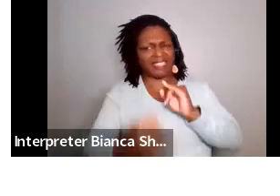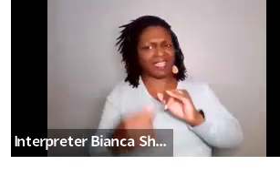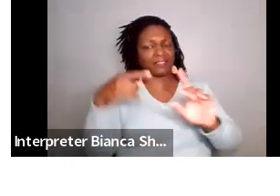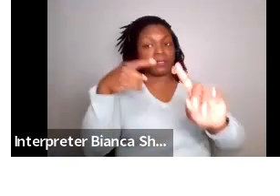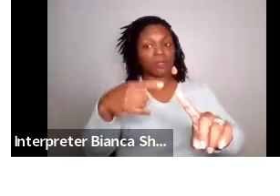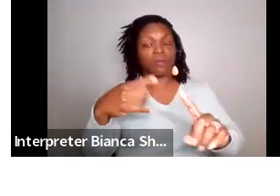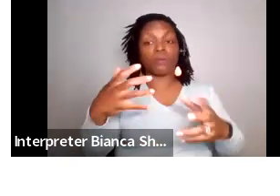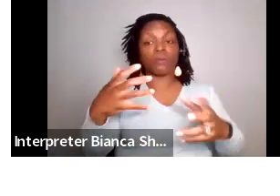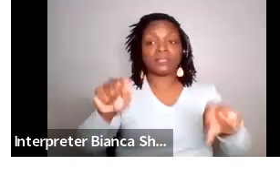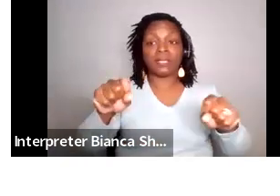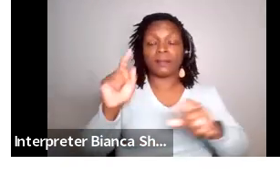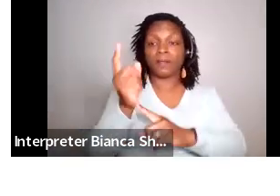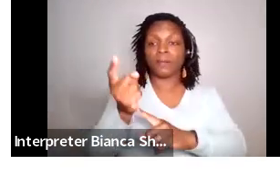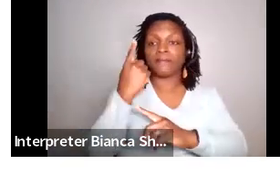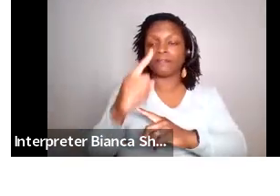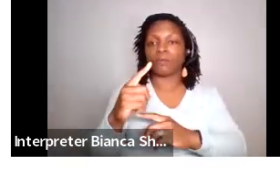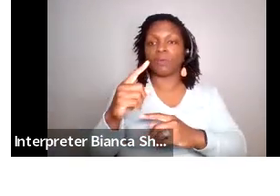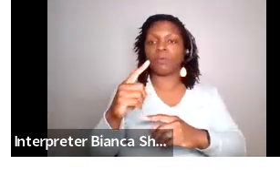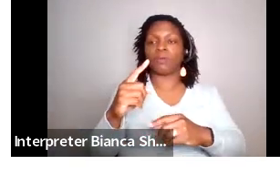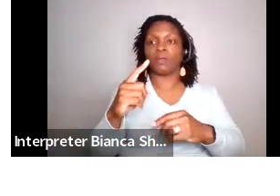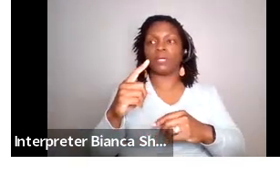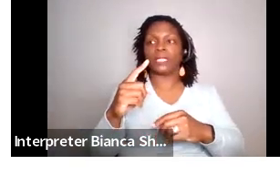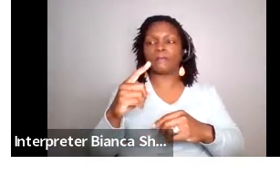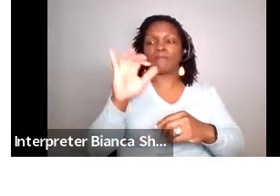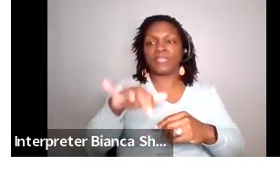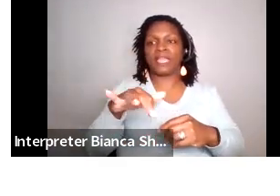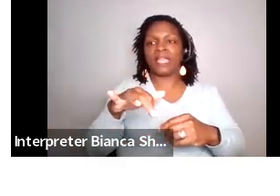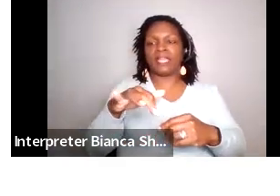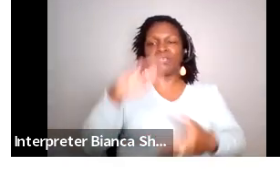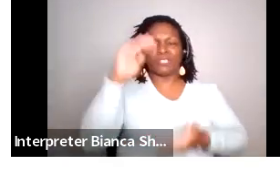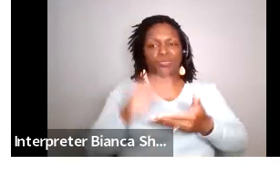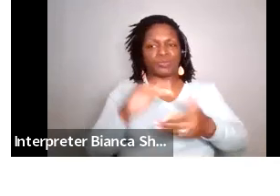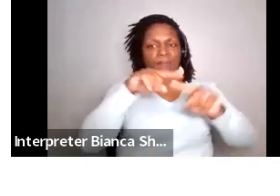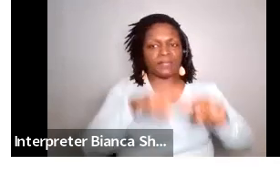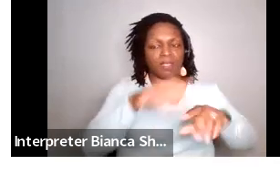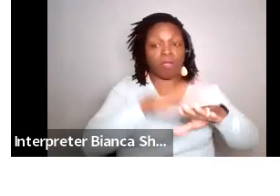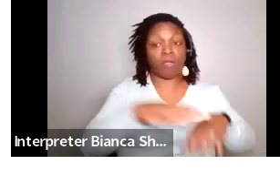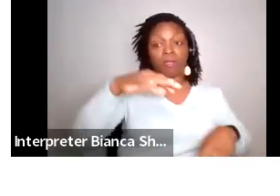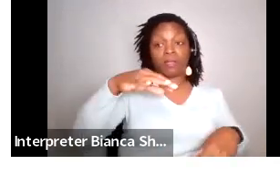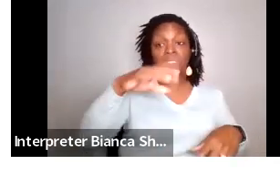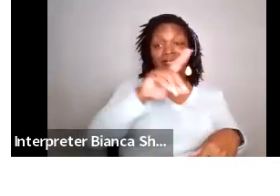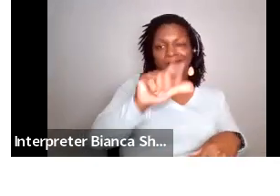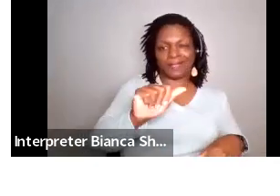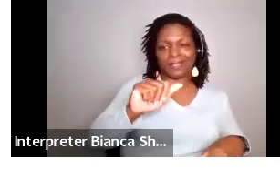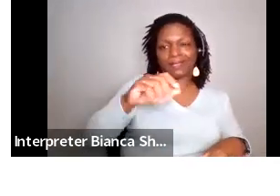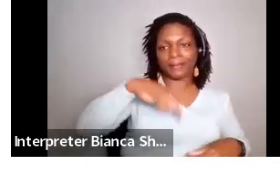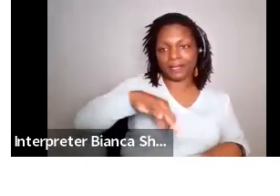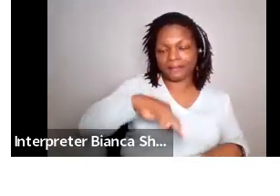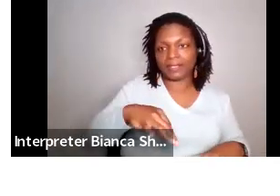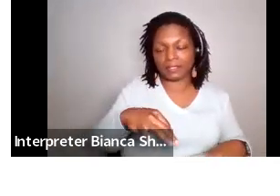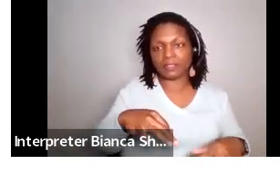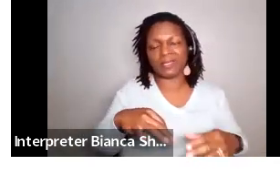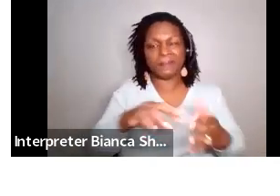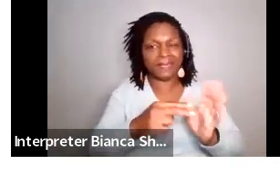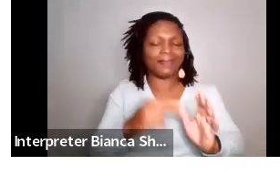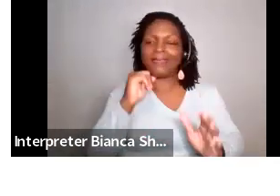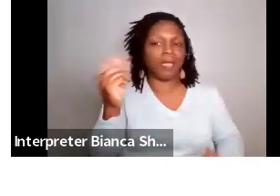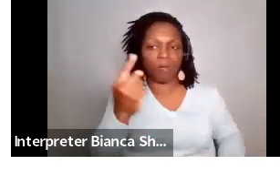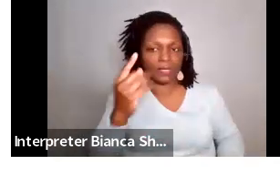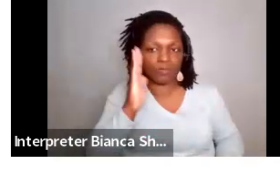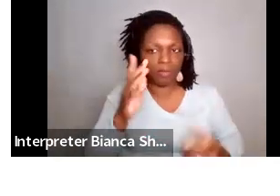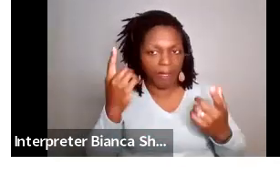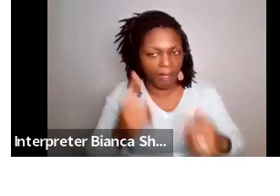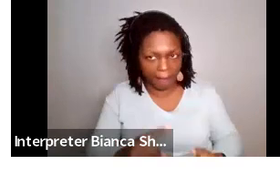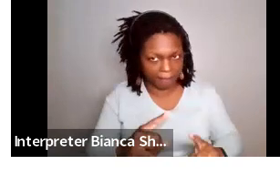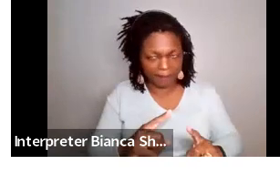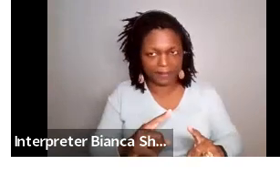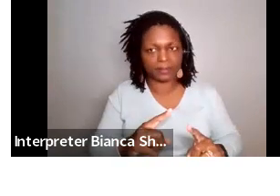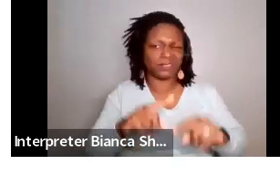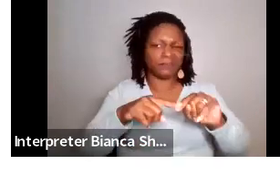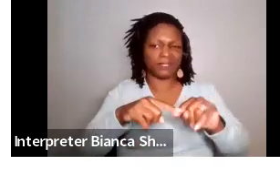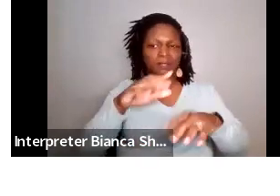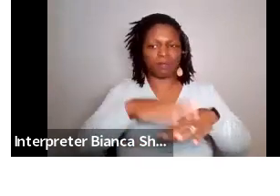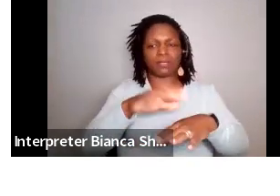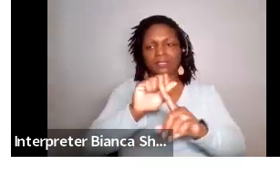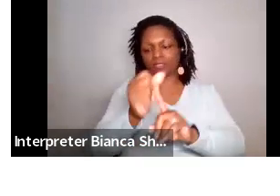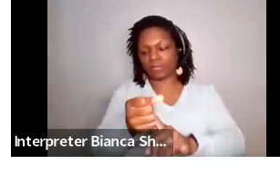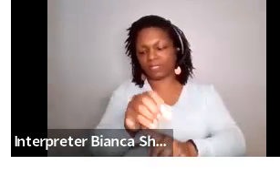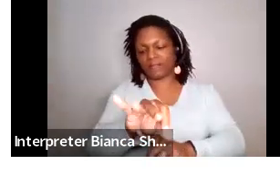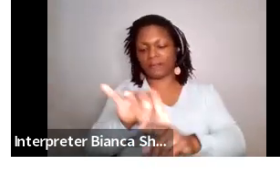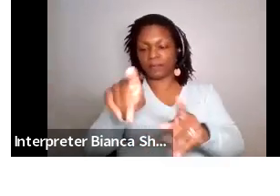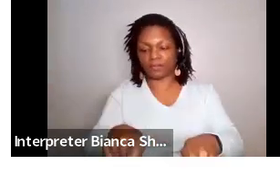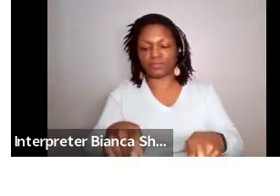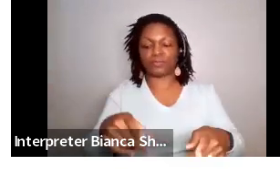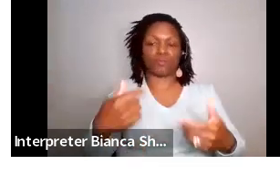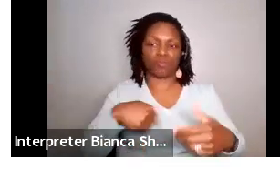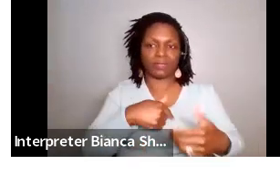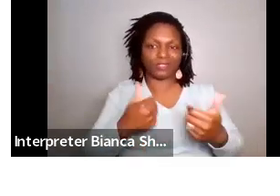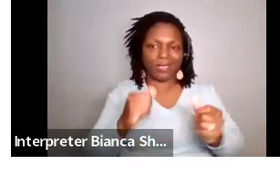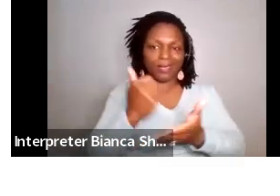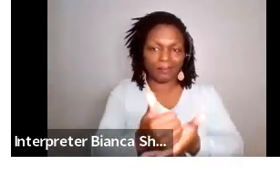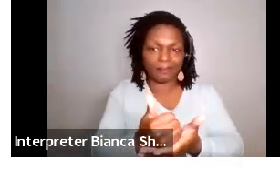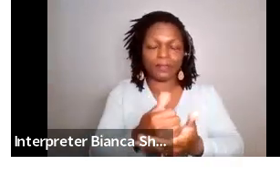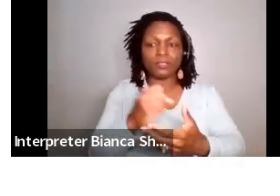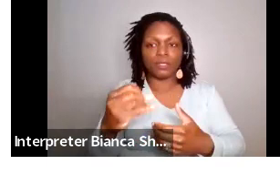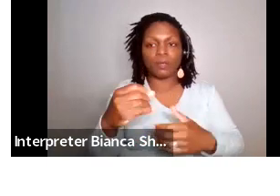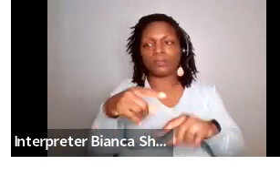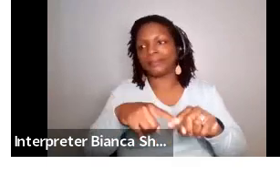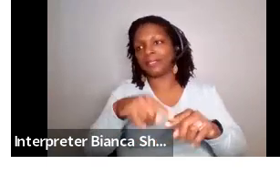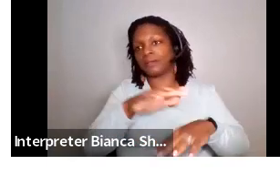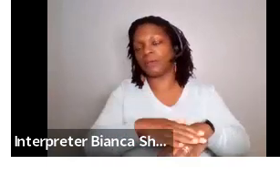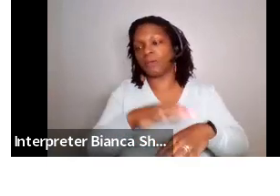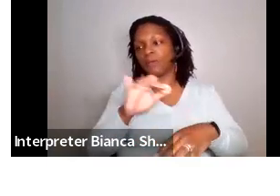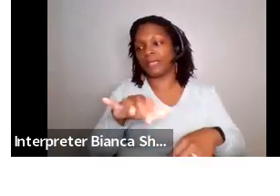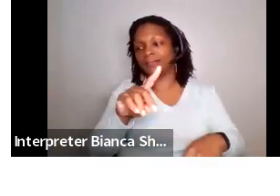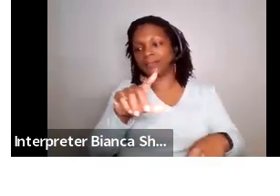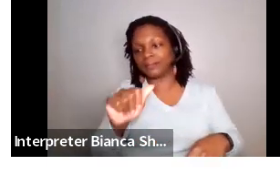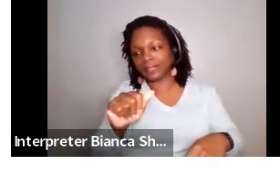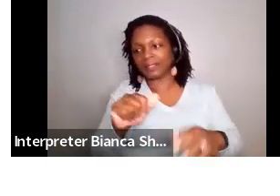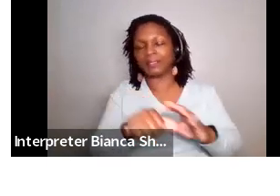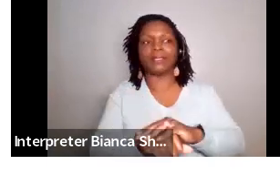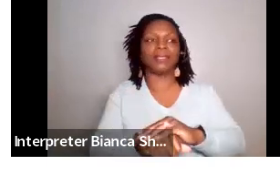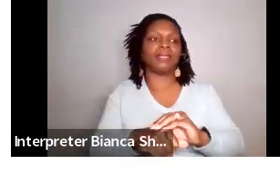The goal is to reduce the p that dependence on disability benefits that isn't always going to occur depending on the situation of the individual that we're assisting so depending on their disability that they present